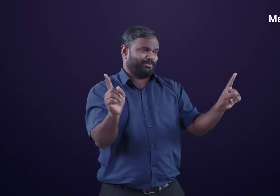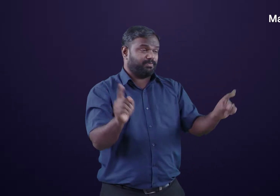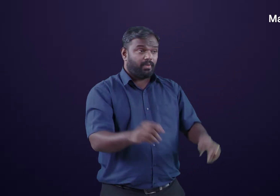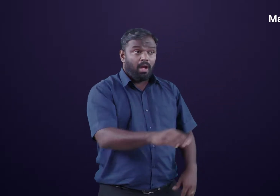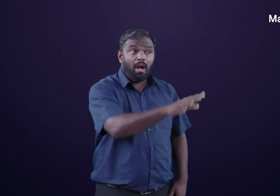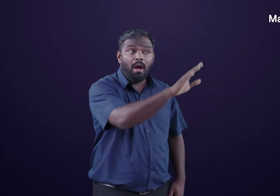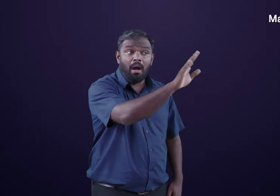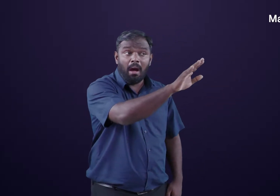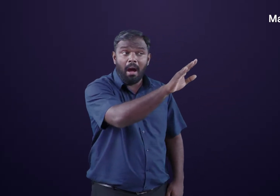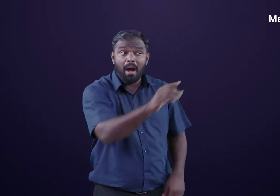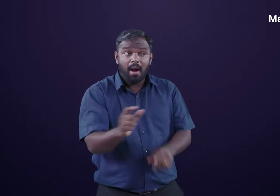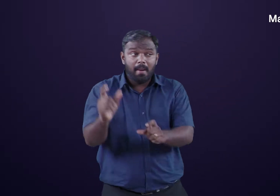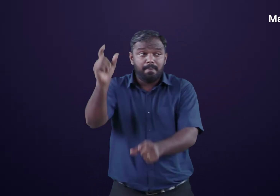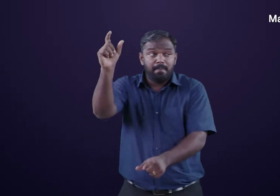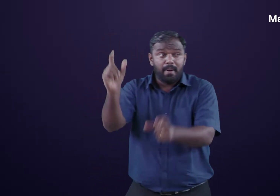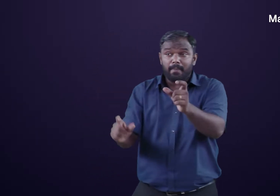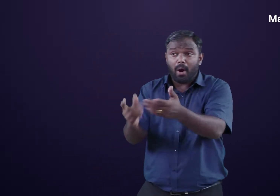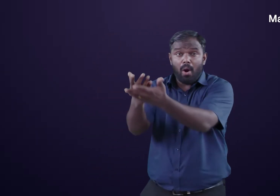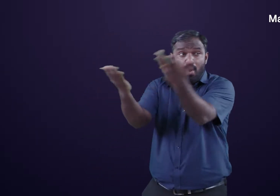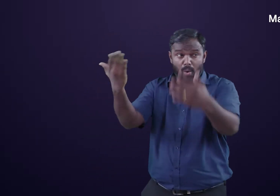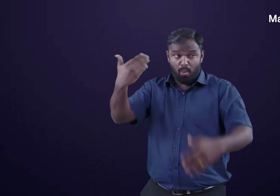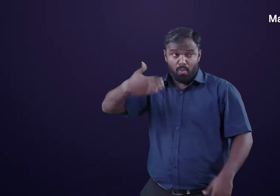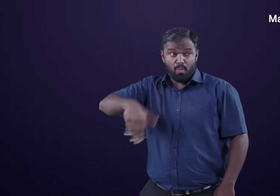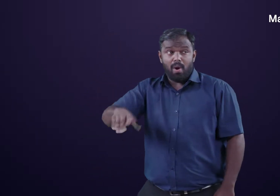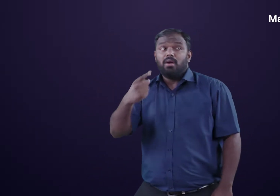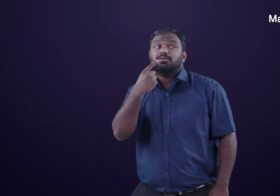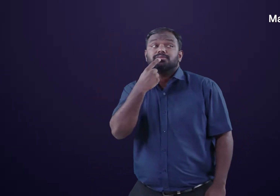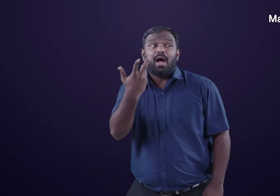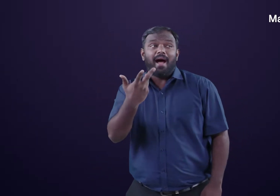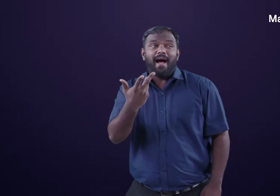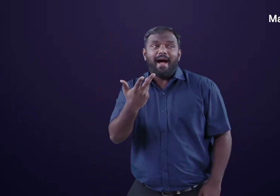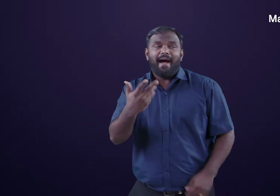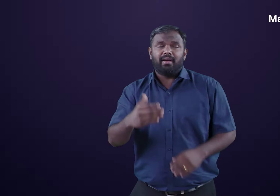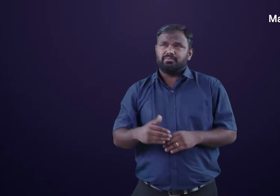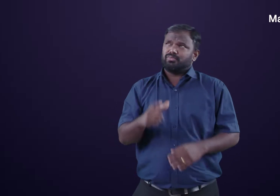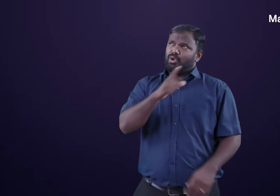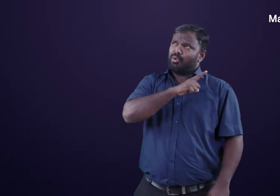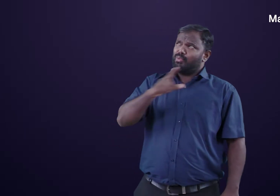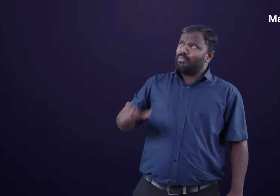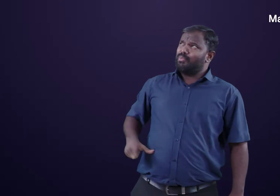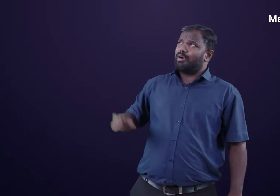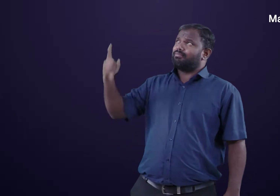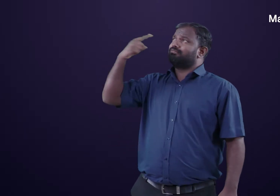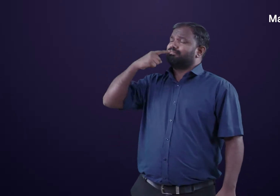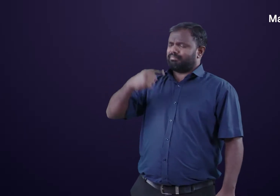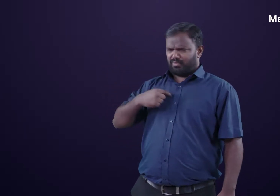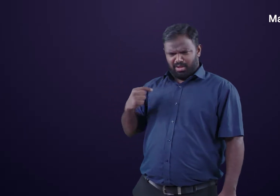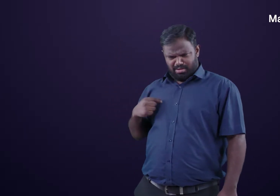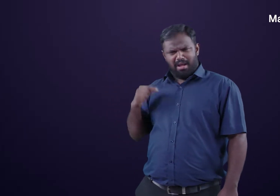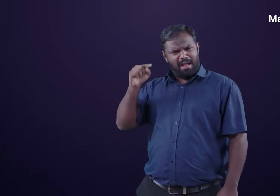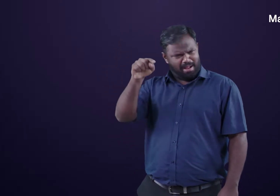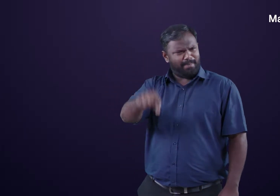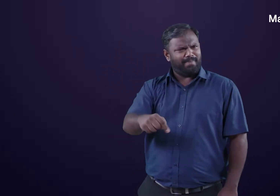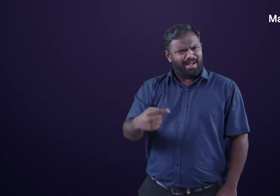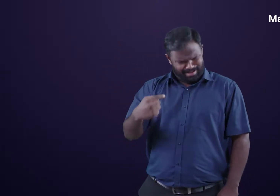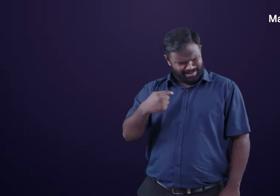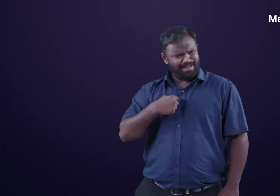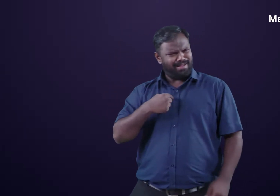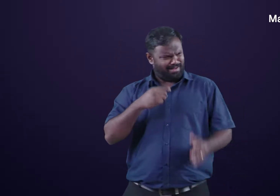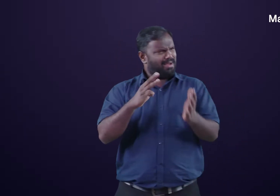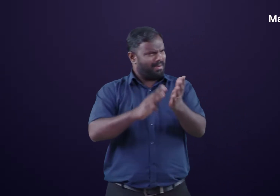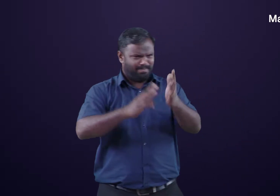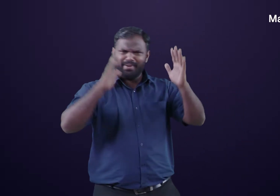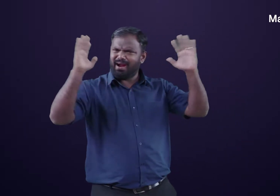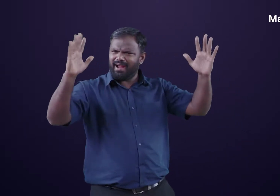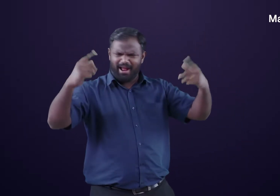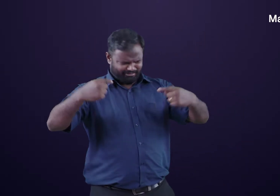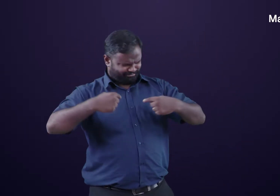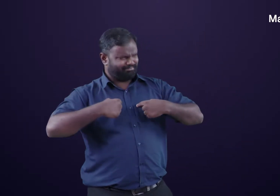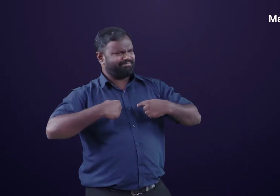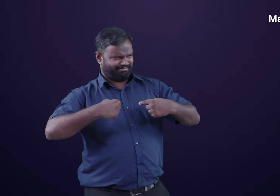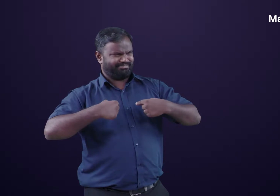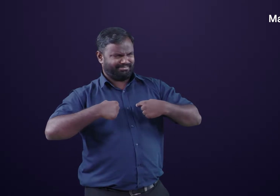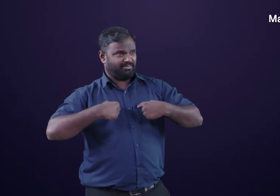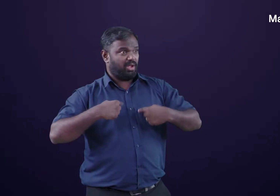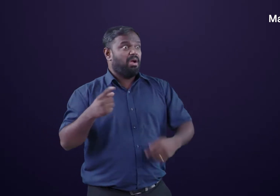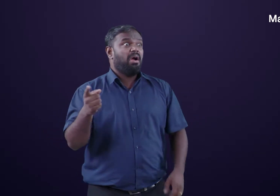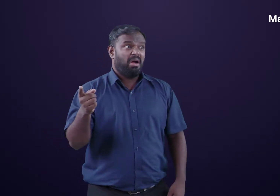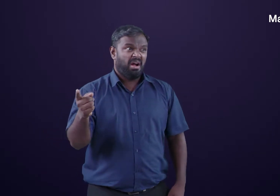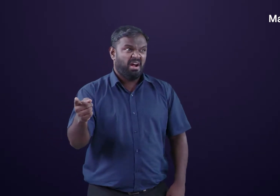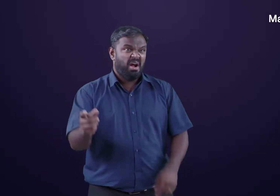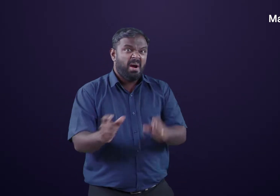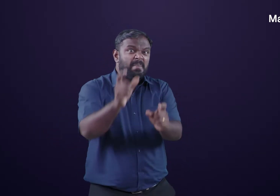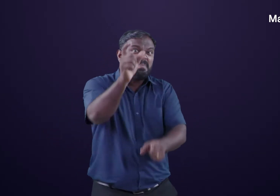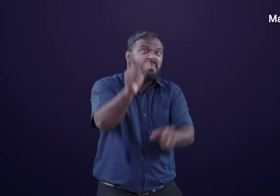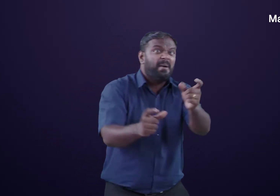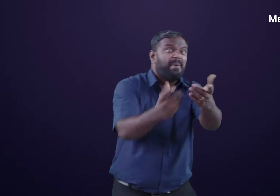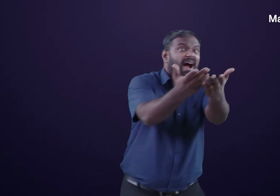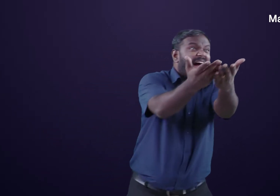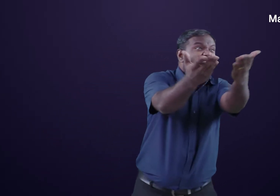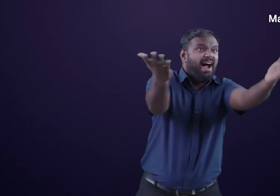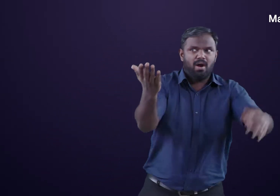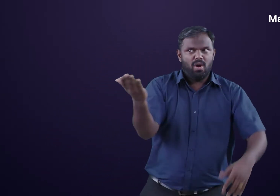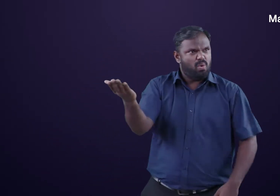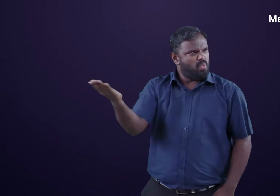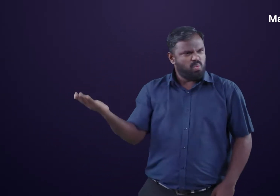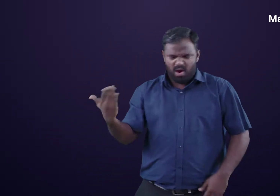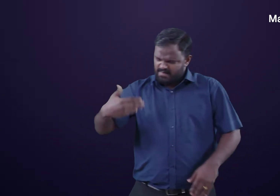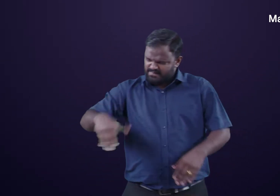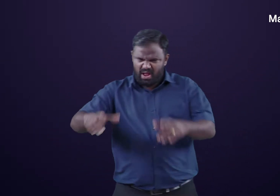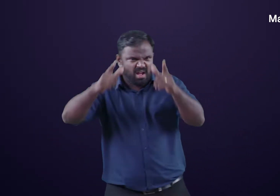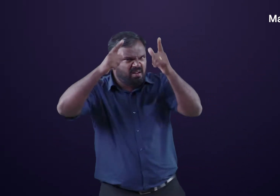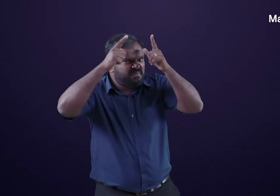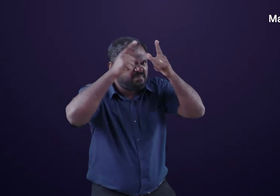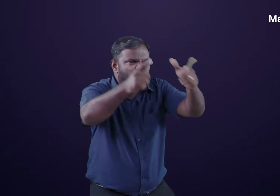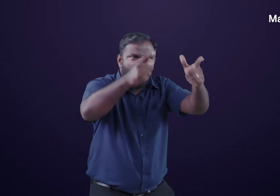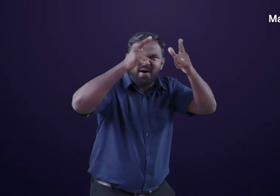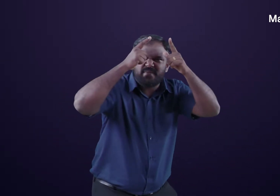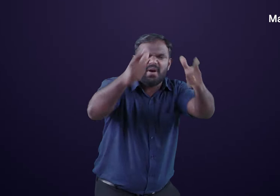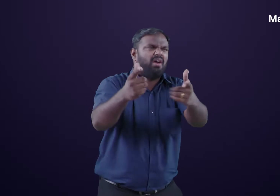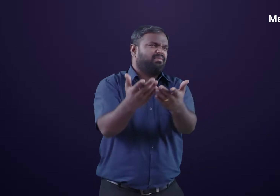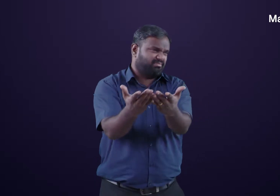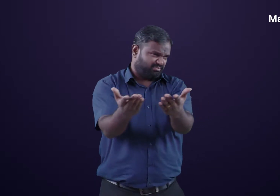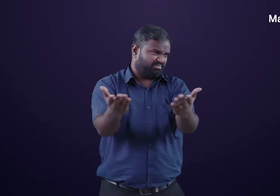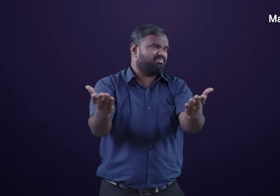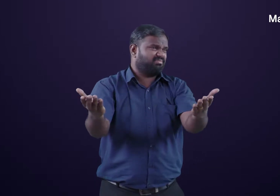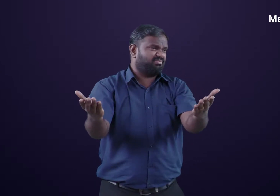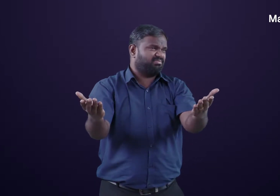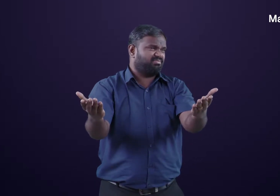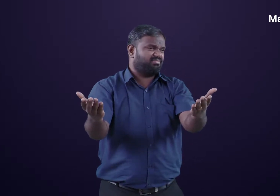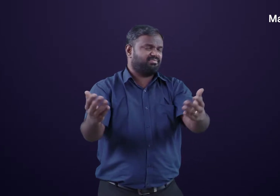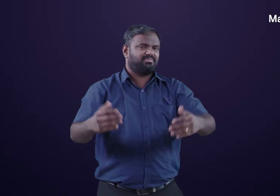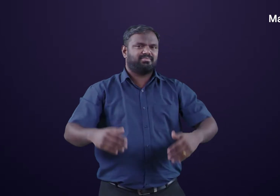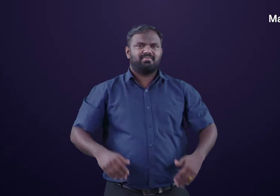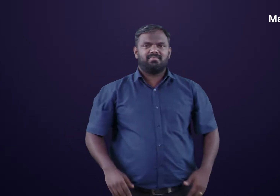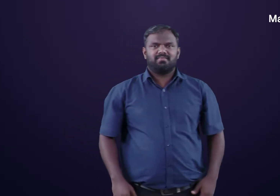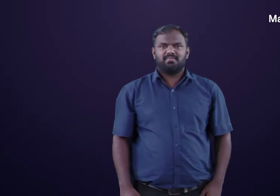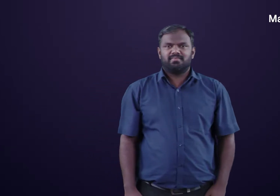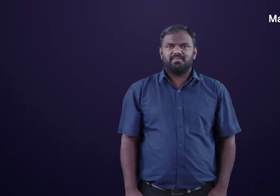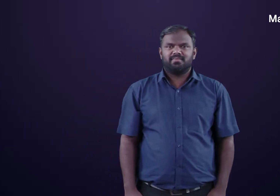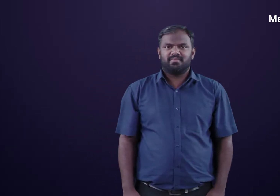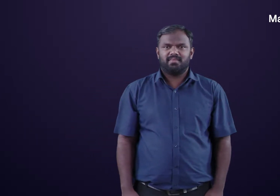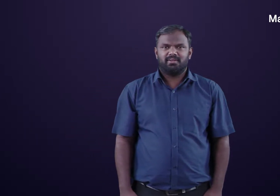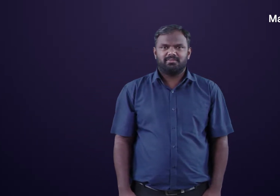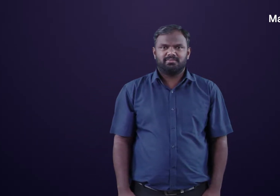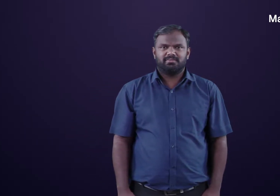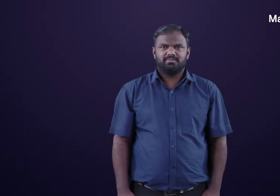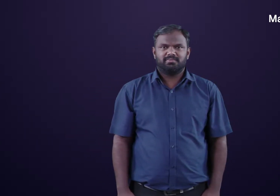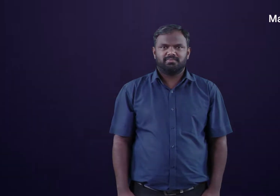Many people will come and pretend to be me. They will say, ‘I am the Messiah.’ And they will fool many people.